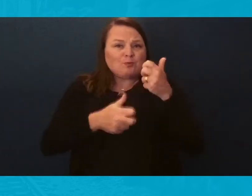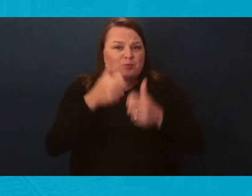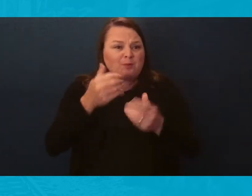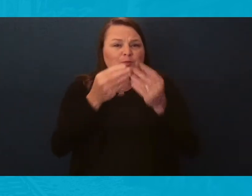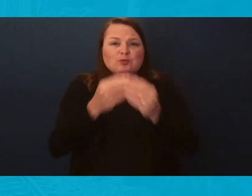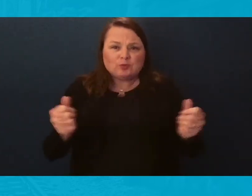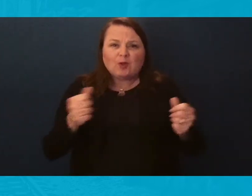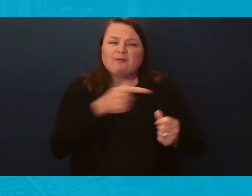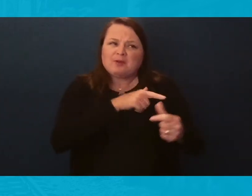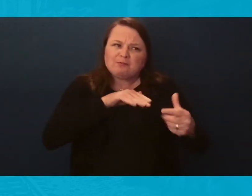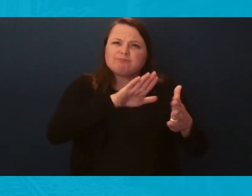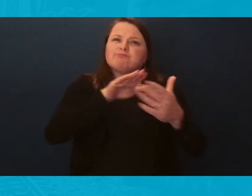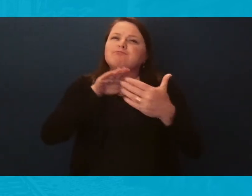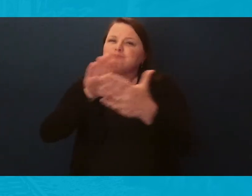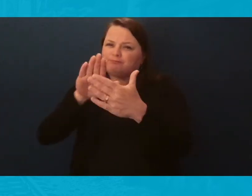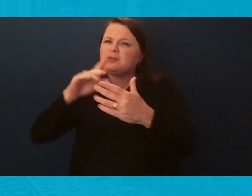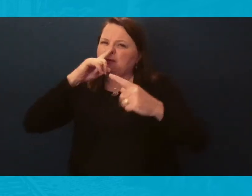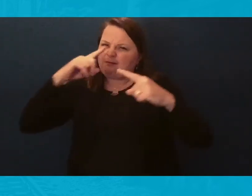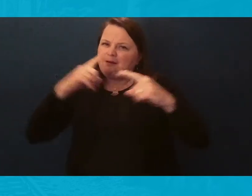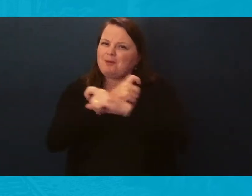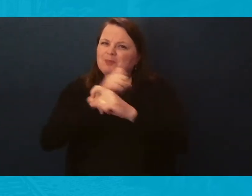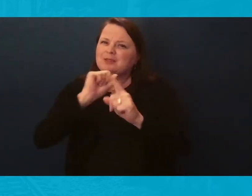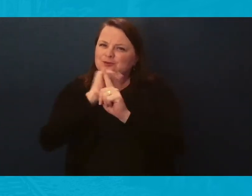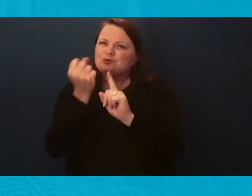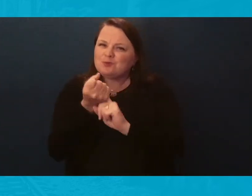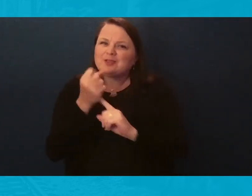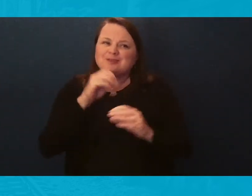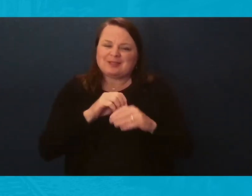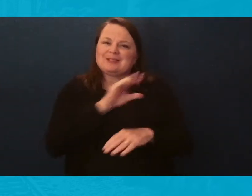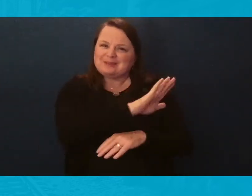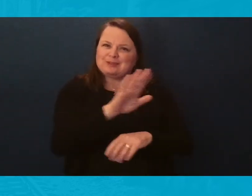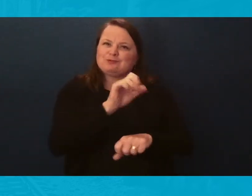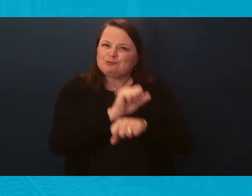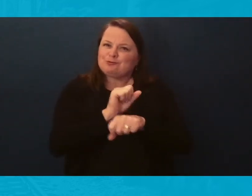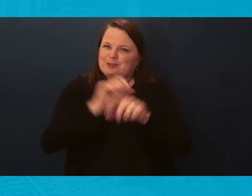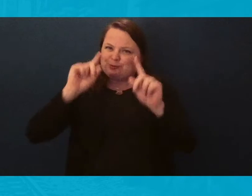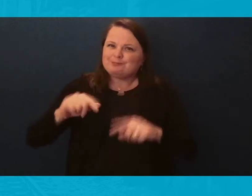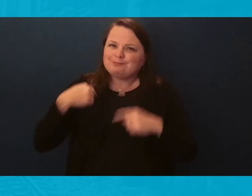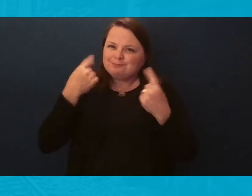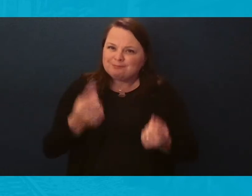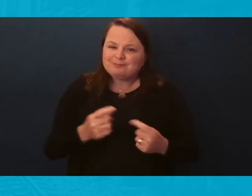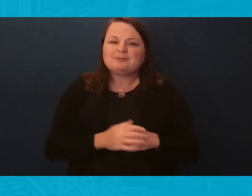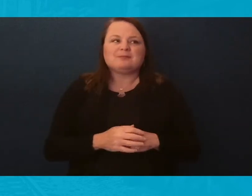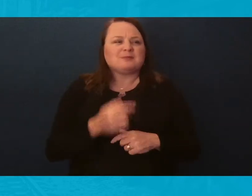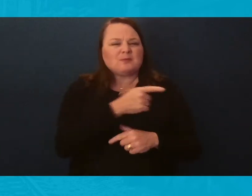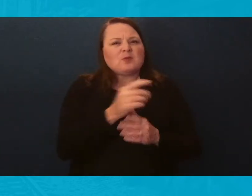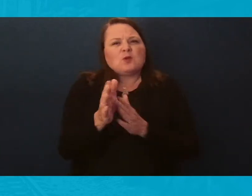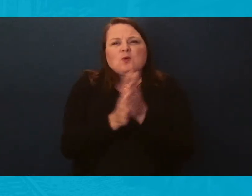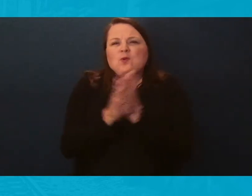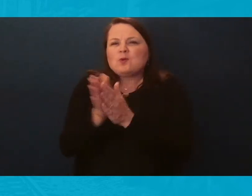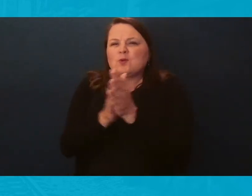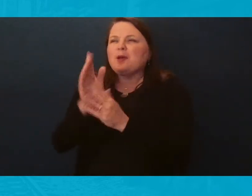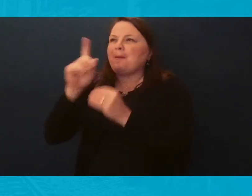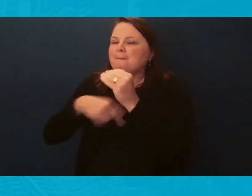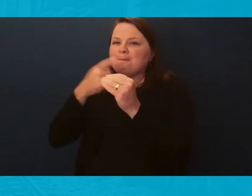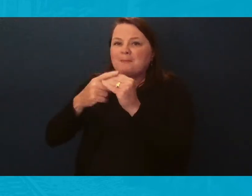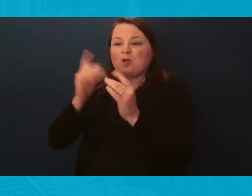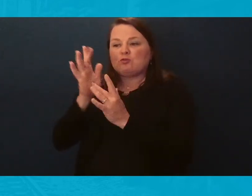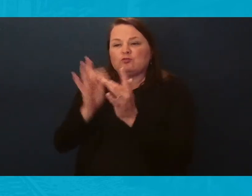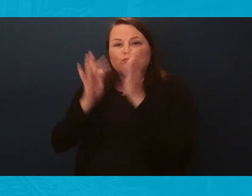who has successfully faced many complex situations in his career. He is passionate about Christian higher education